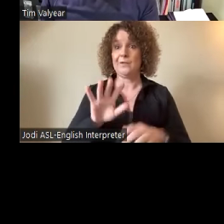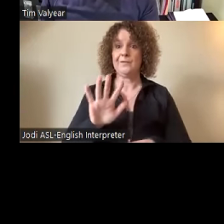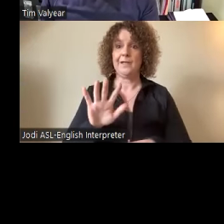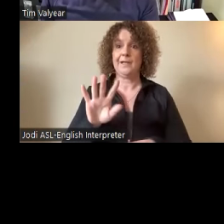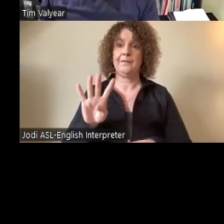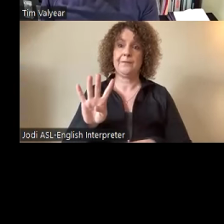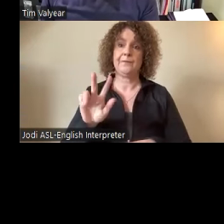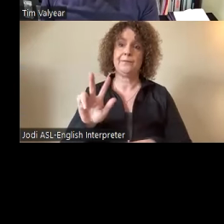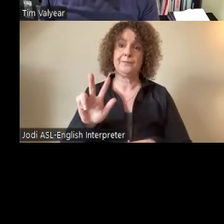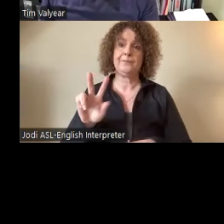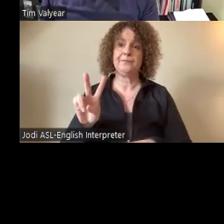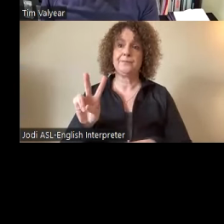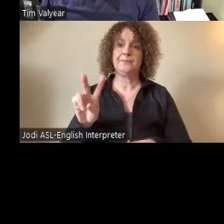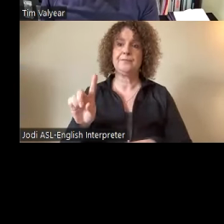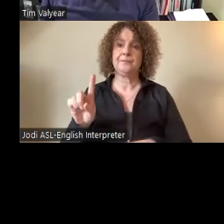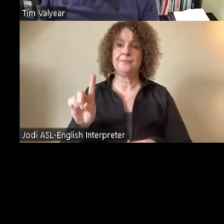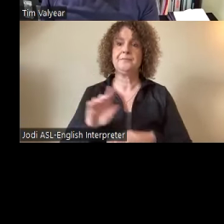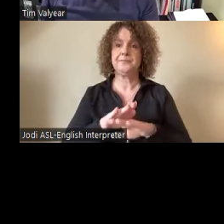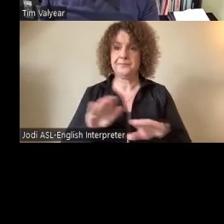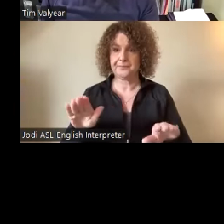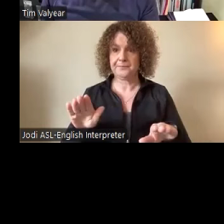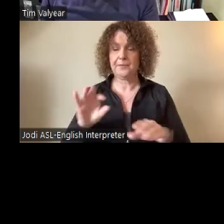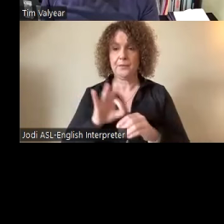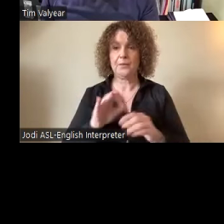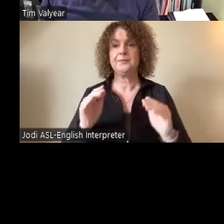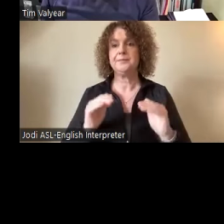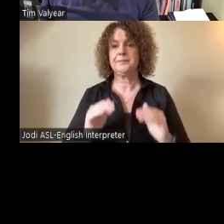life? » SPEAKER: Okay. I'm going to